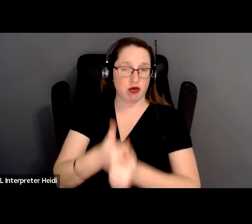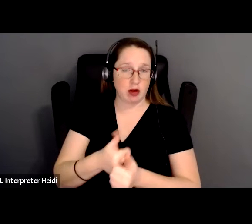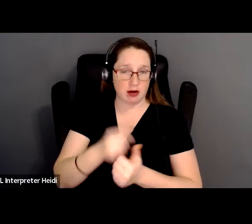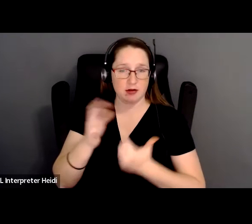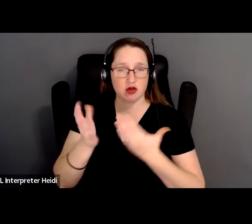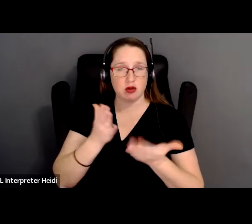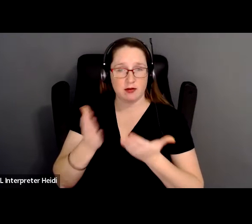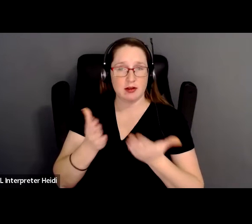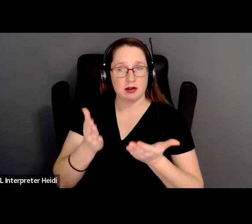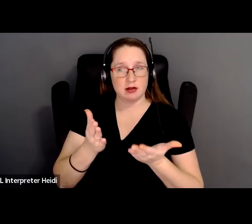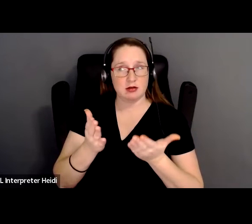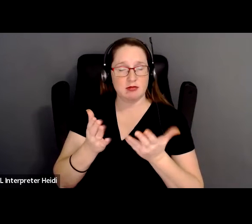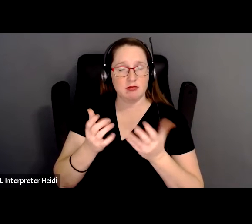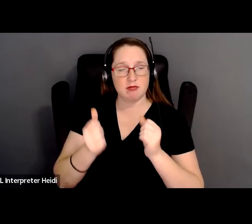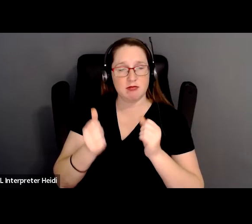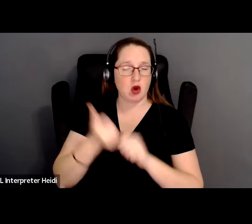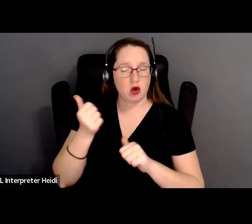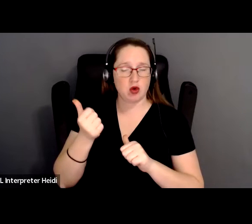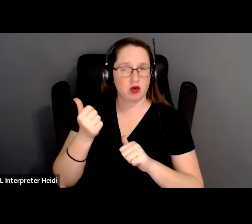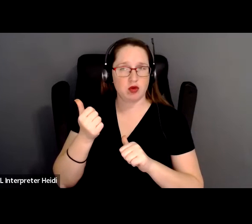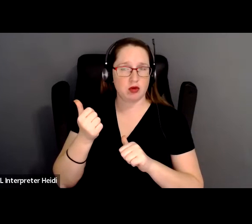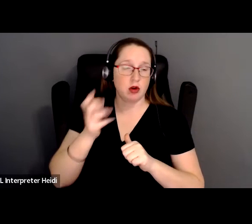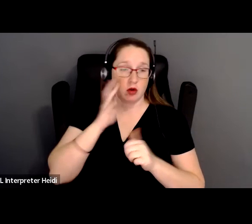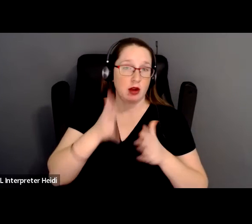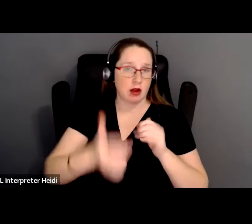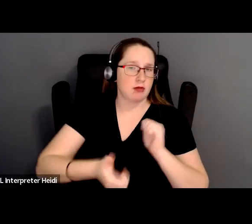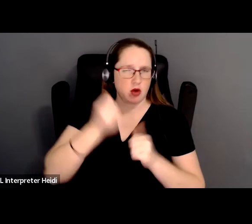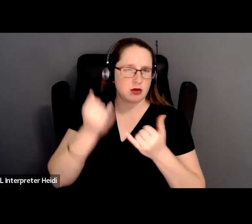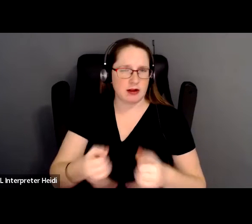that are most in most that allow the most individualization of services